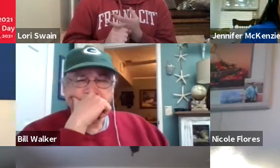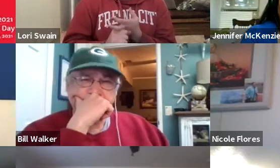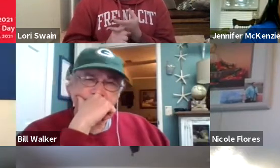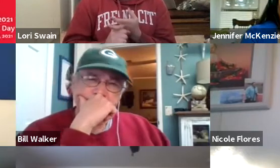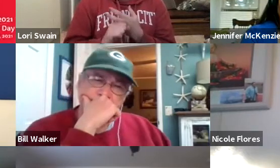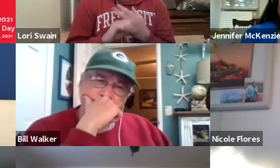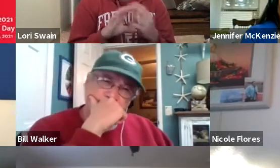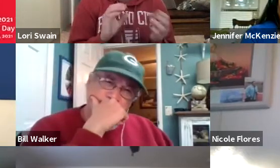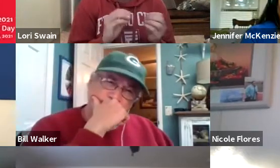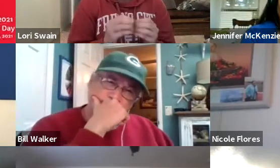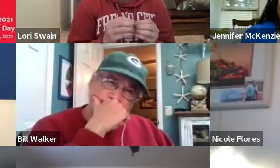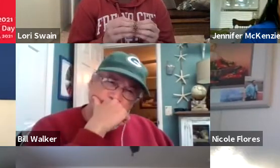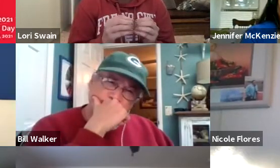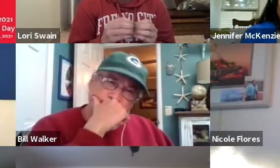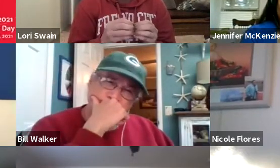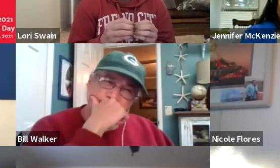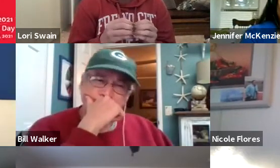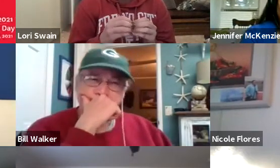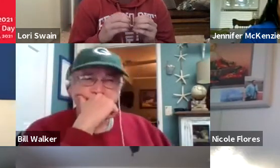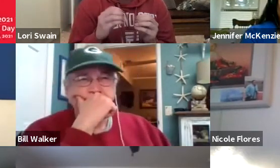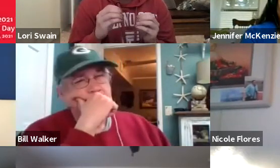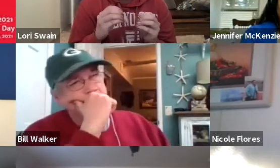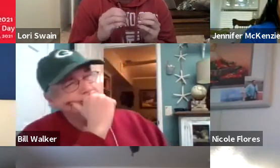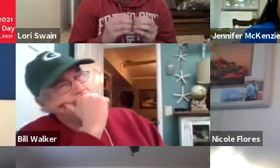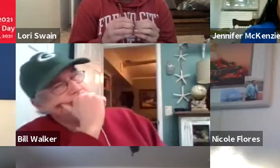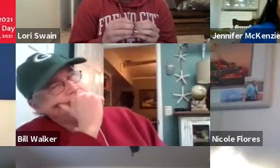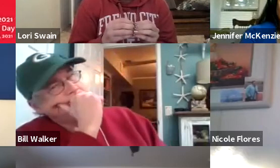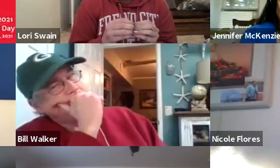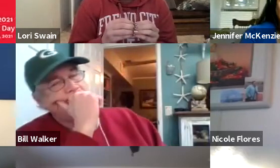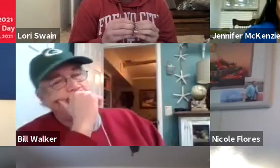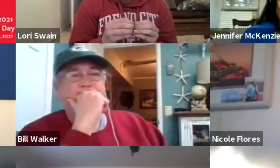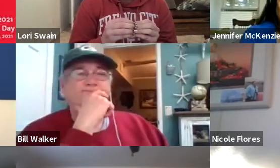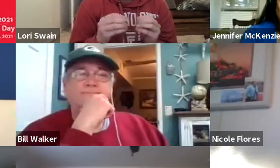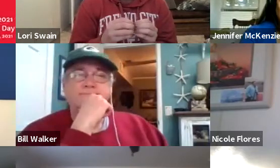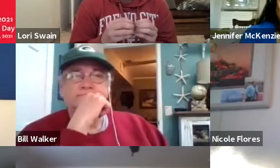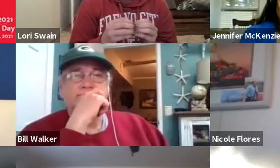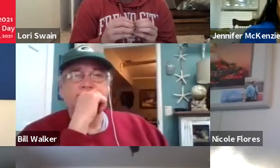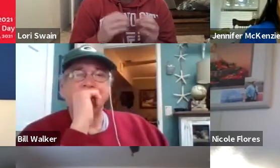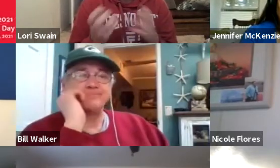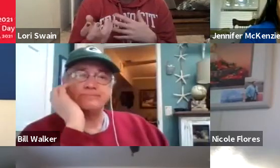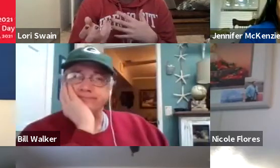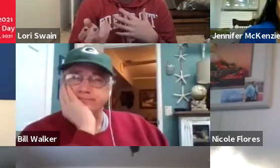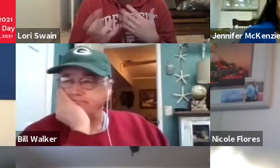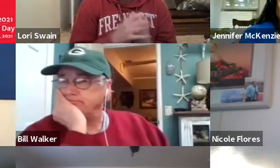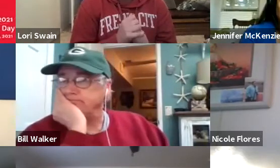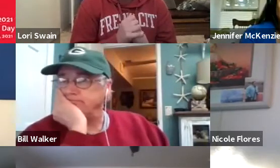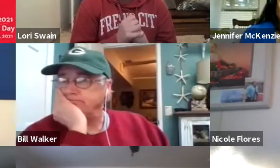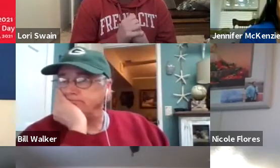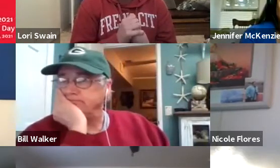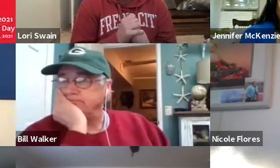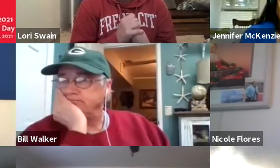committees, and like, figuring out why classes are needed. And so there is like our paralegal program. I've talked to Peter about